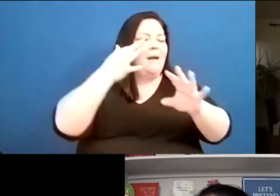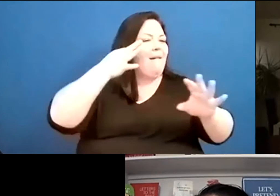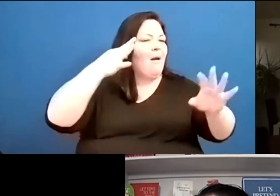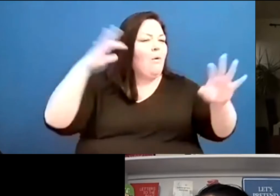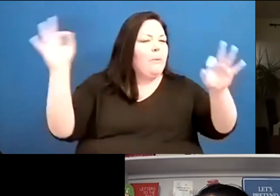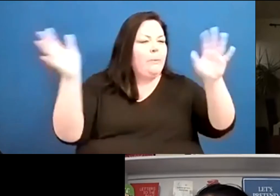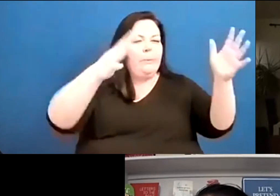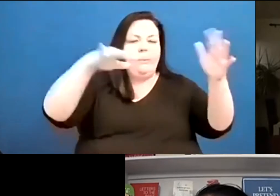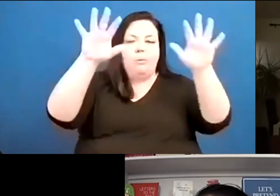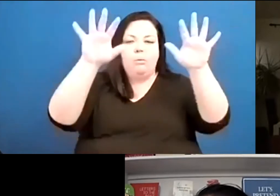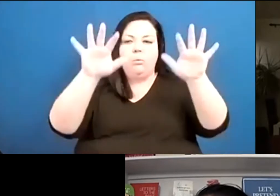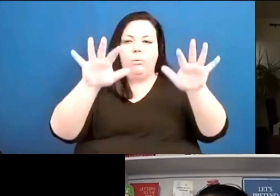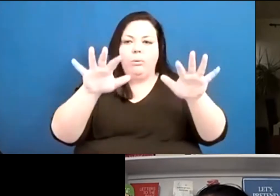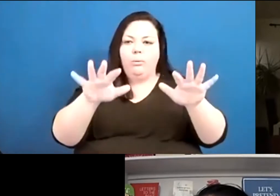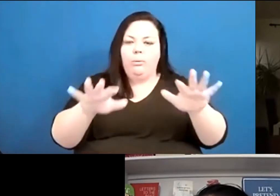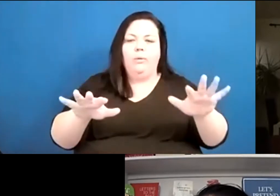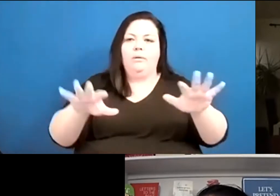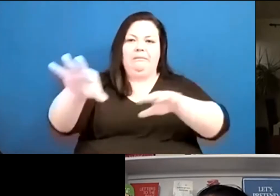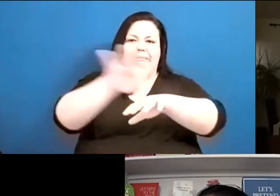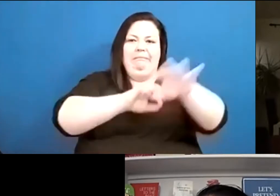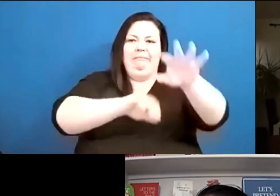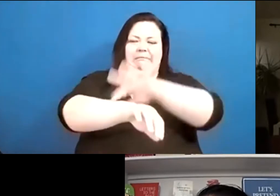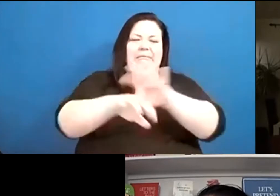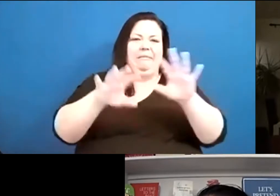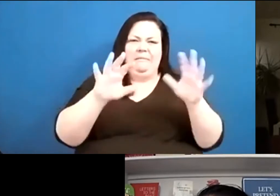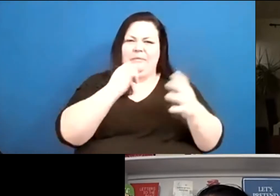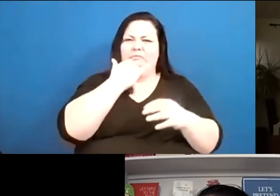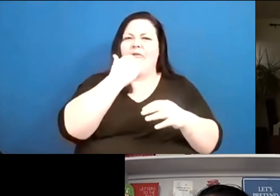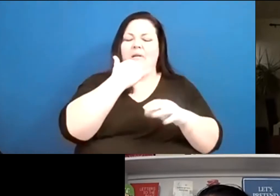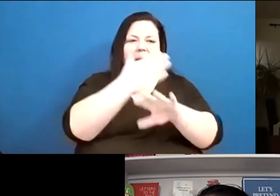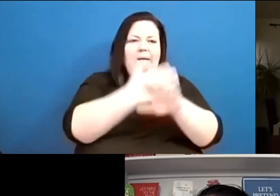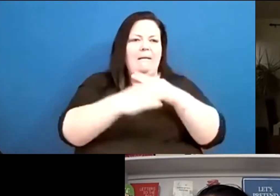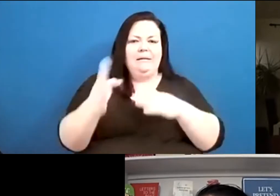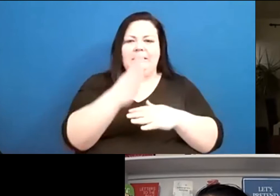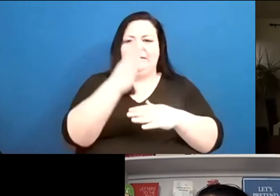we did not get/ all the right parts. My hand has never moved like the/ water again.